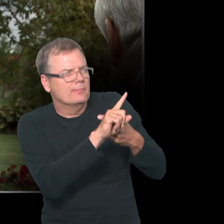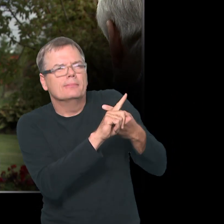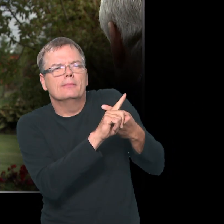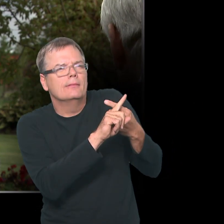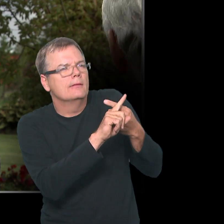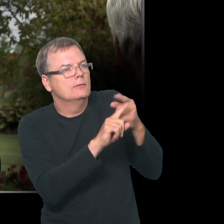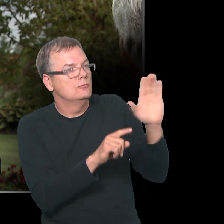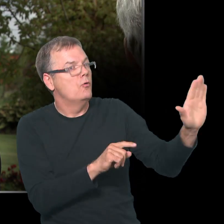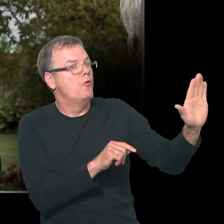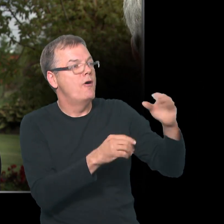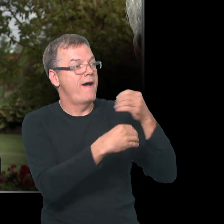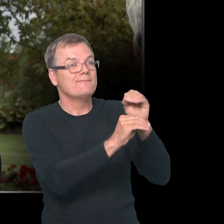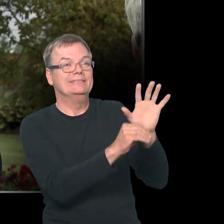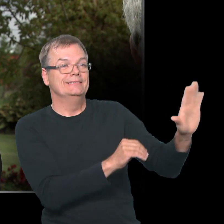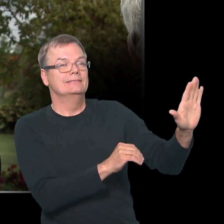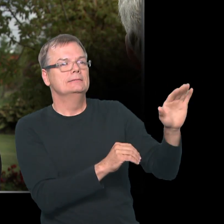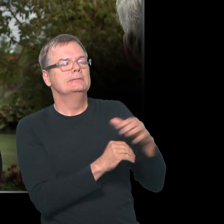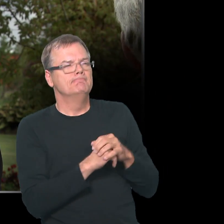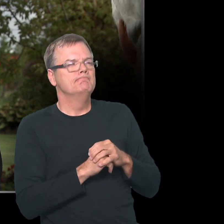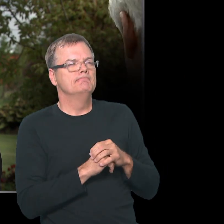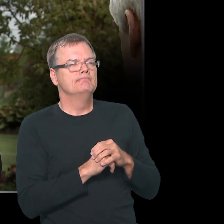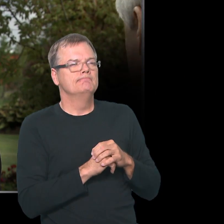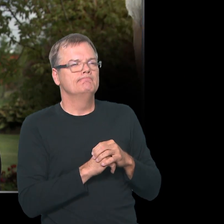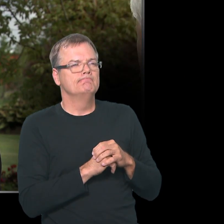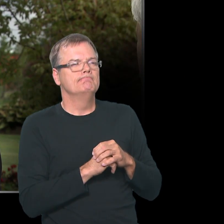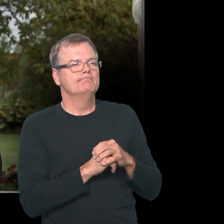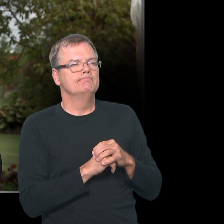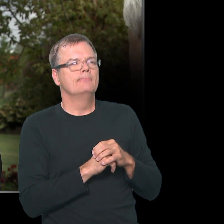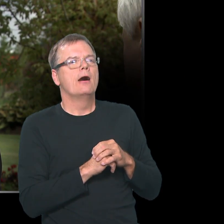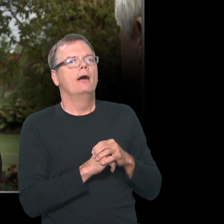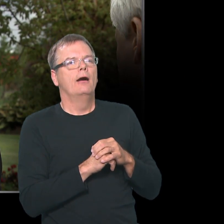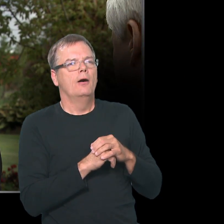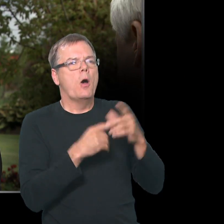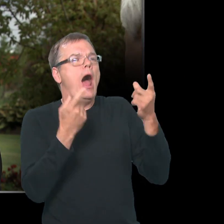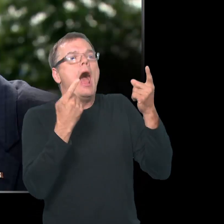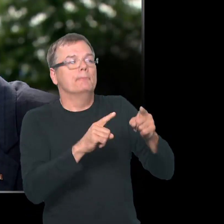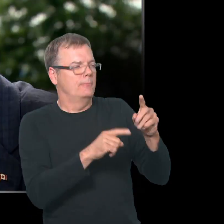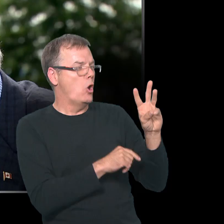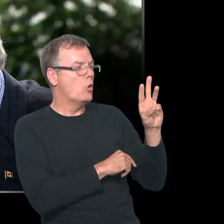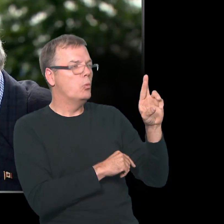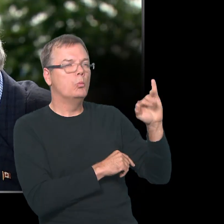as it has come to light over the last month or so in terms of what was going on inside your office